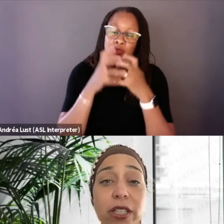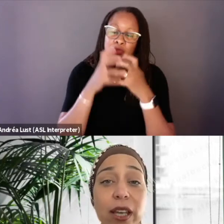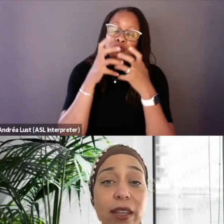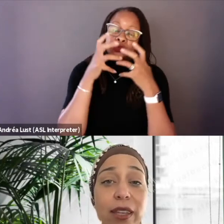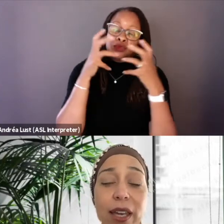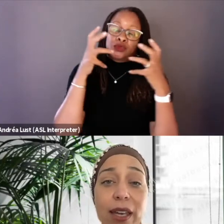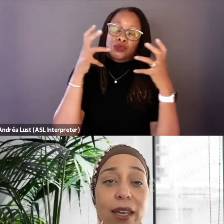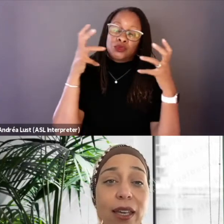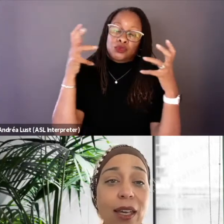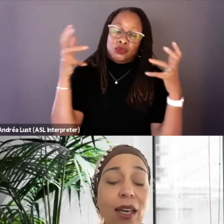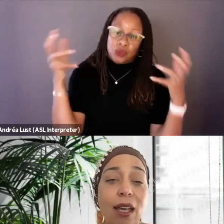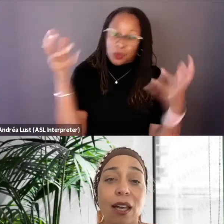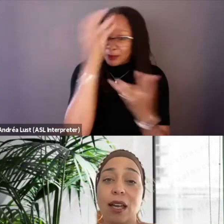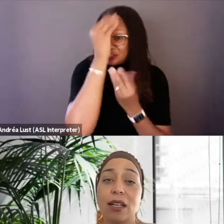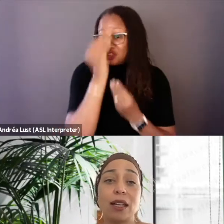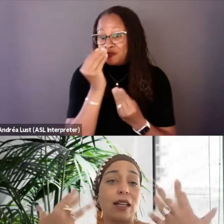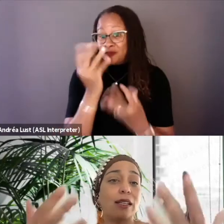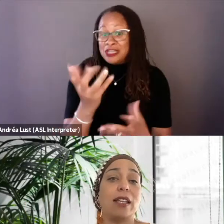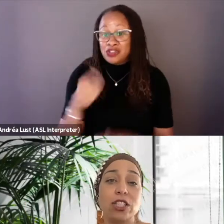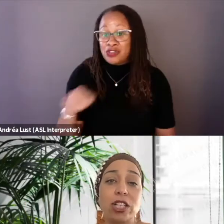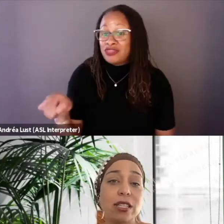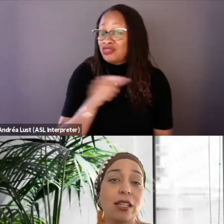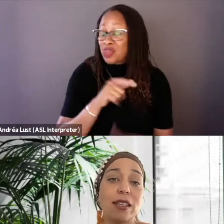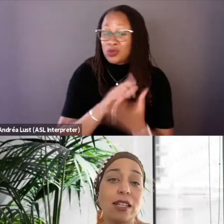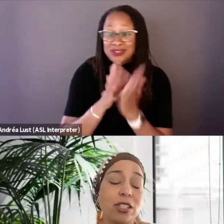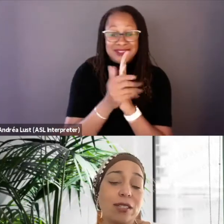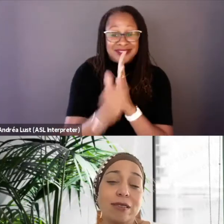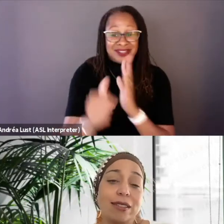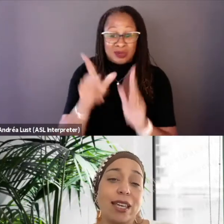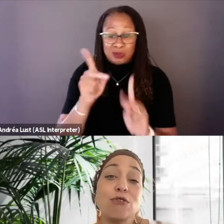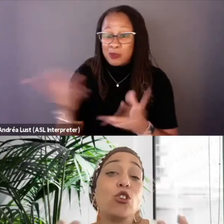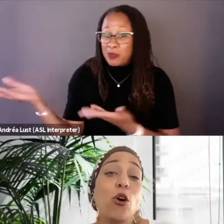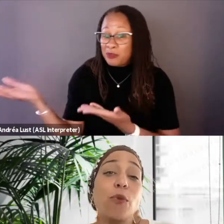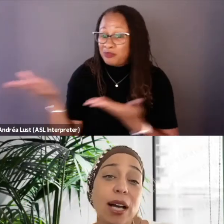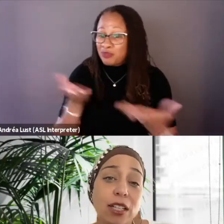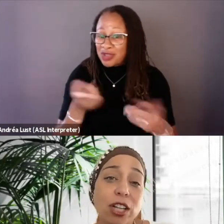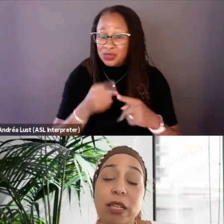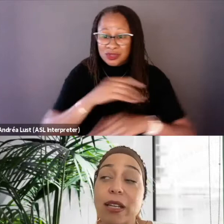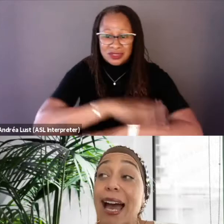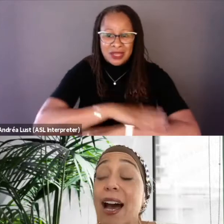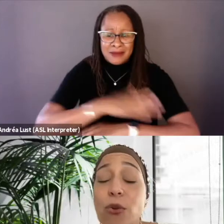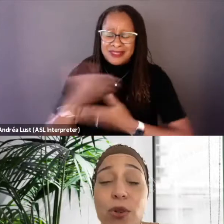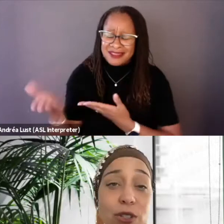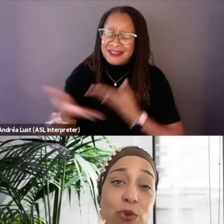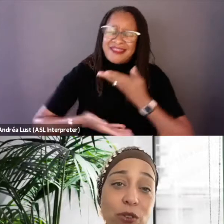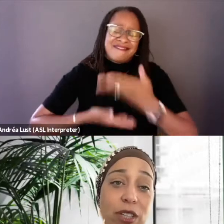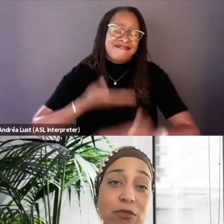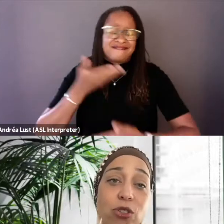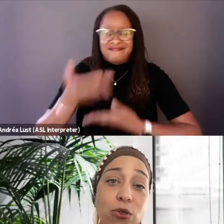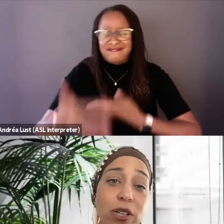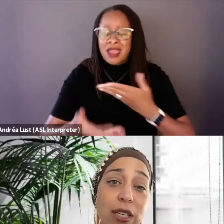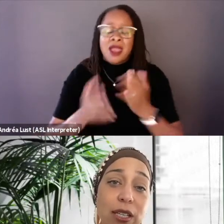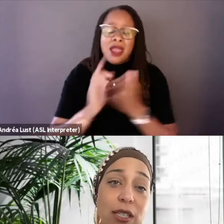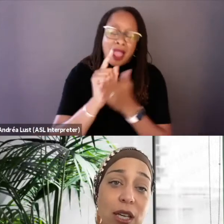that they just gave so much, I mean, hours worth of stories.